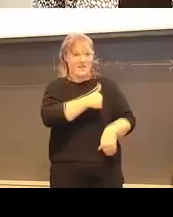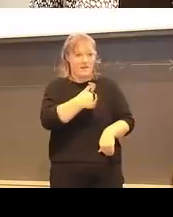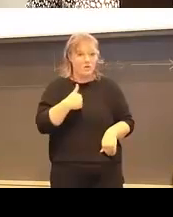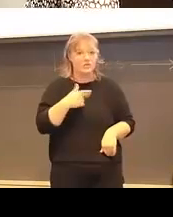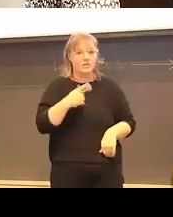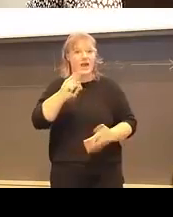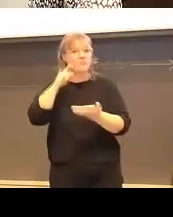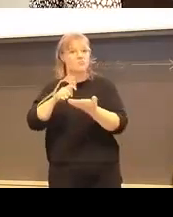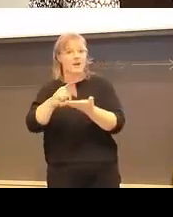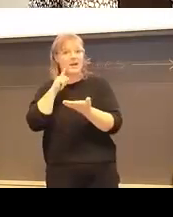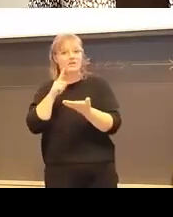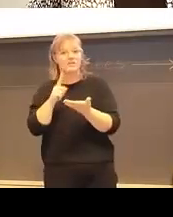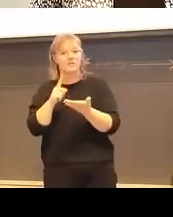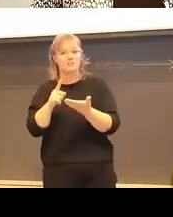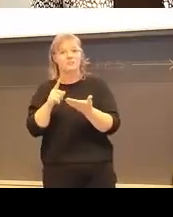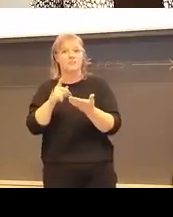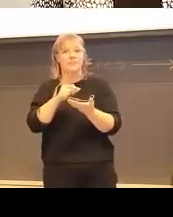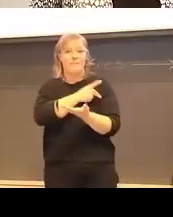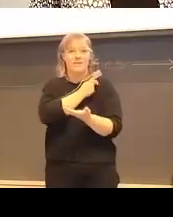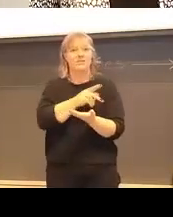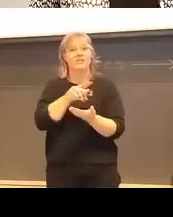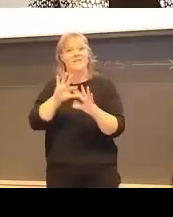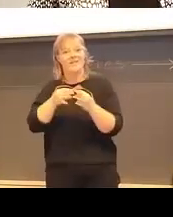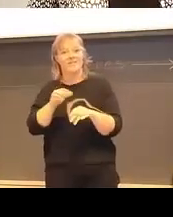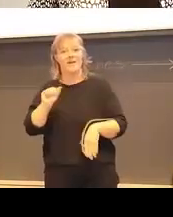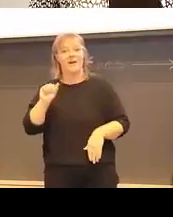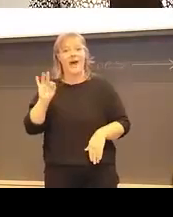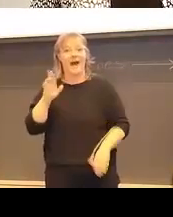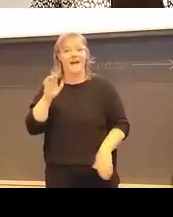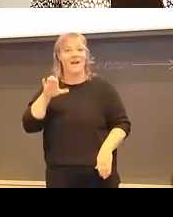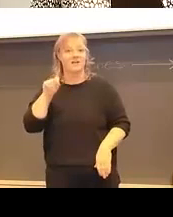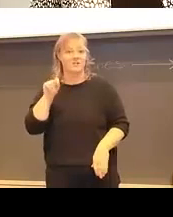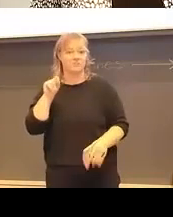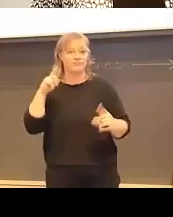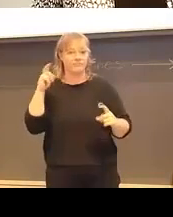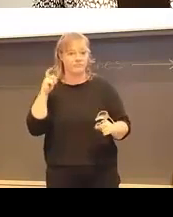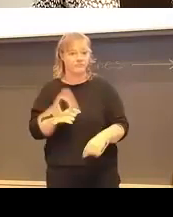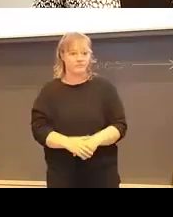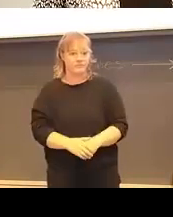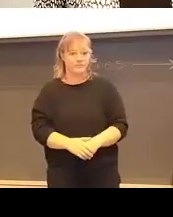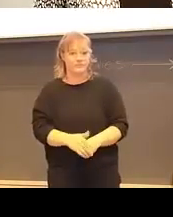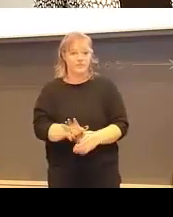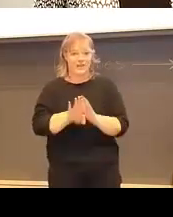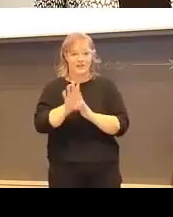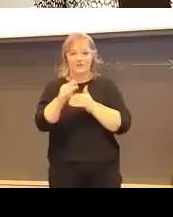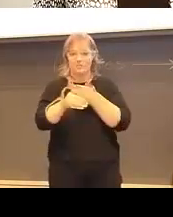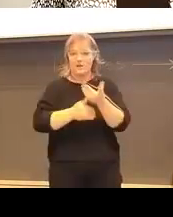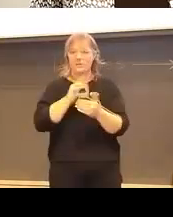importance of patient and family affect so I developed a process that includes observation